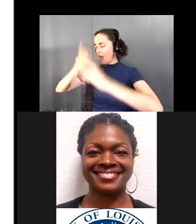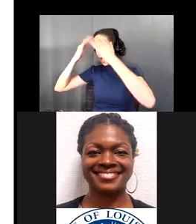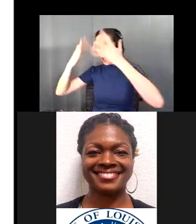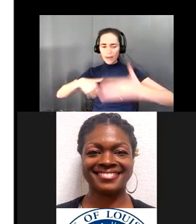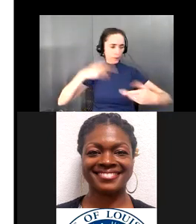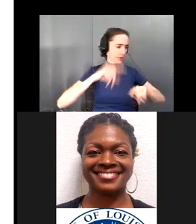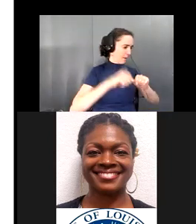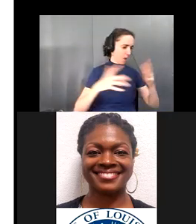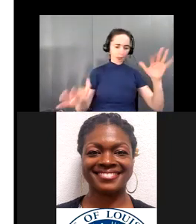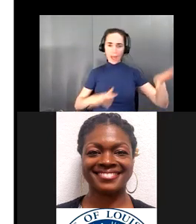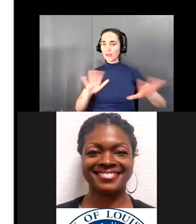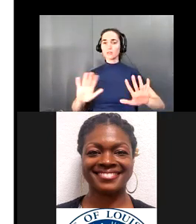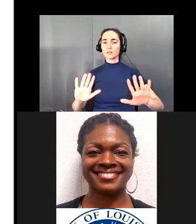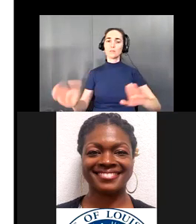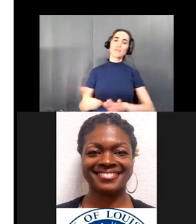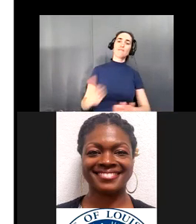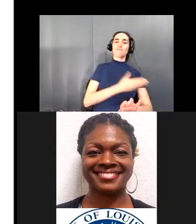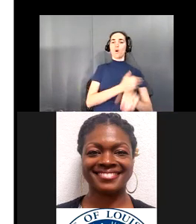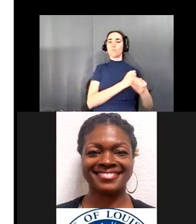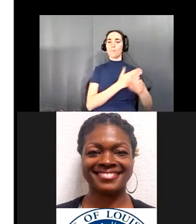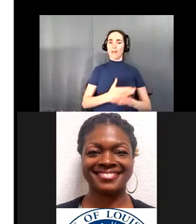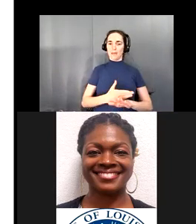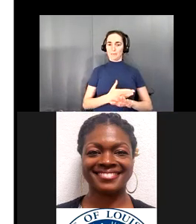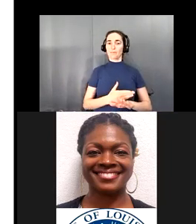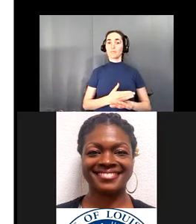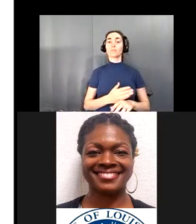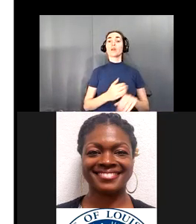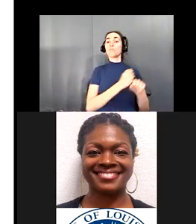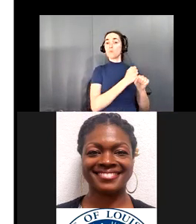want that to be done first so prepare alert and respond and I'll go over this very quickly